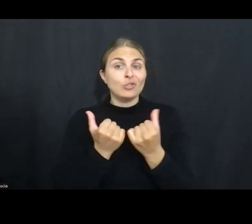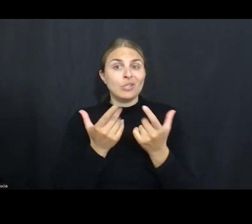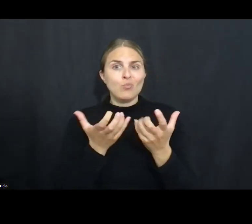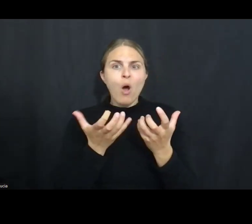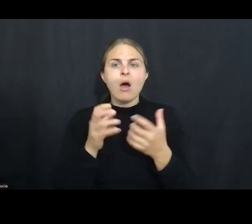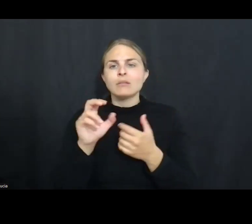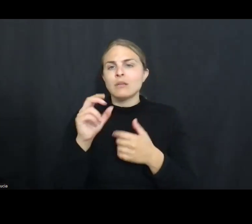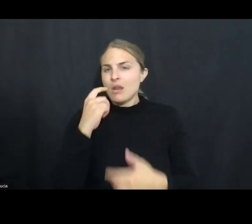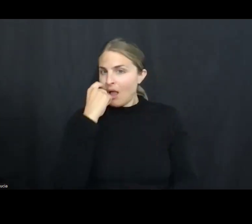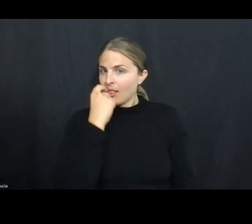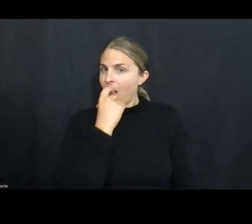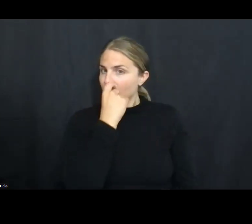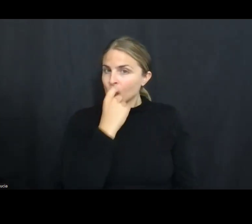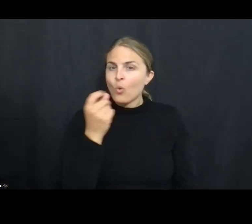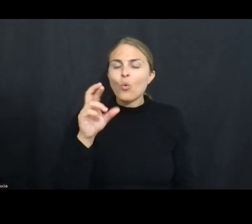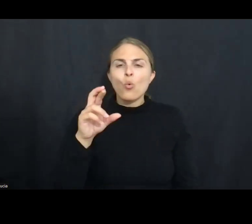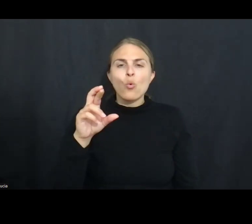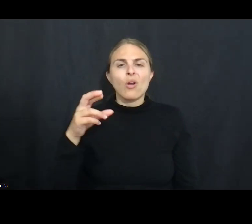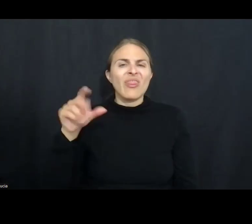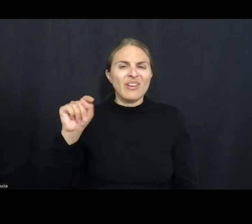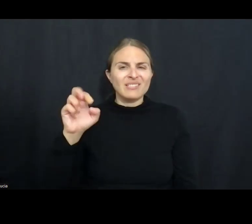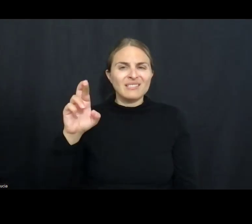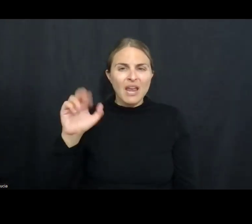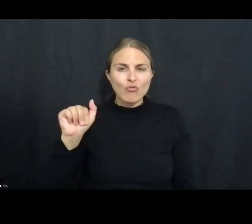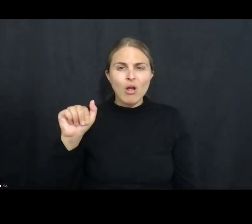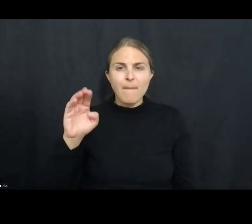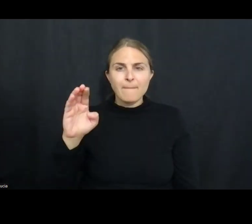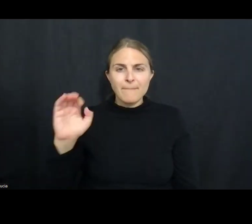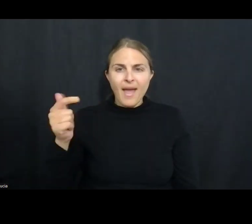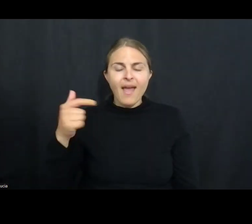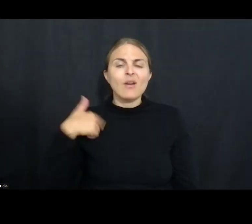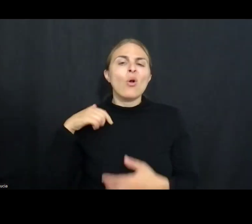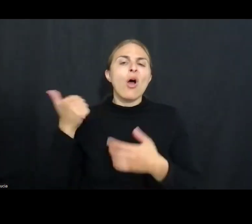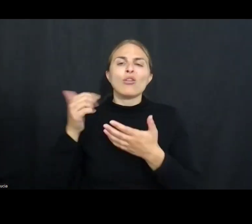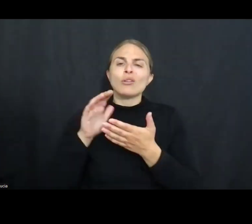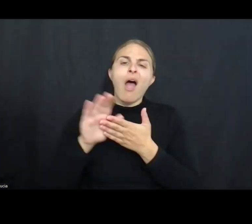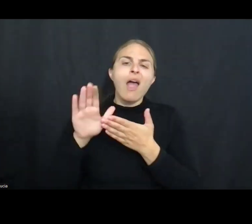distribute to consumer, but please any questions, any concerns with all of this, you know, please, please let me